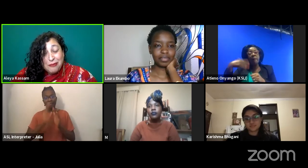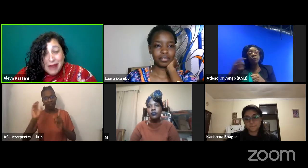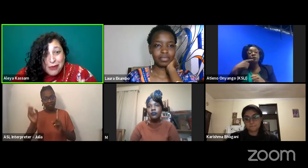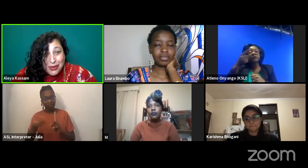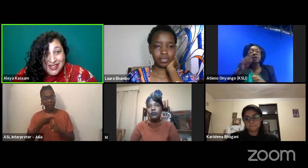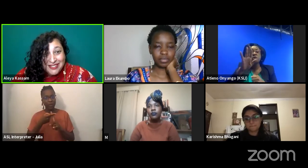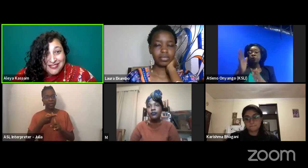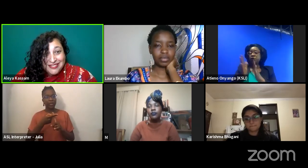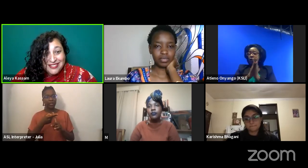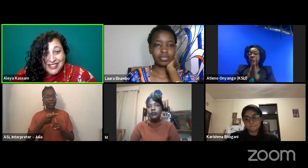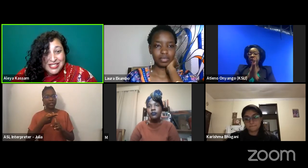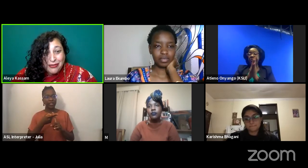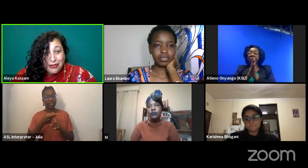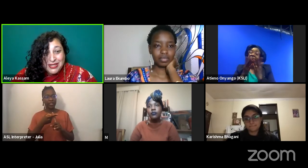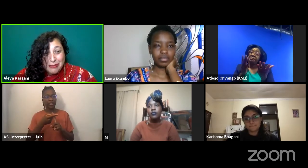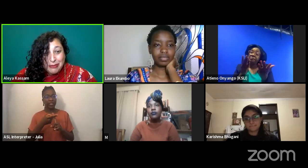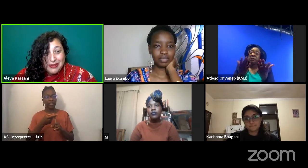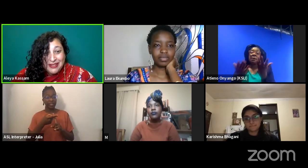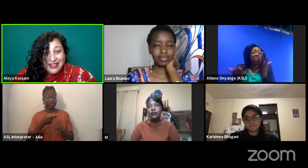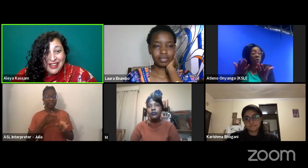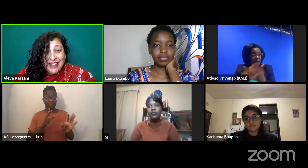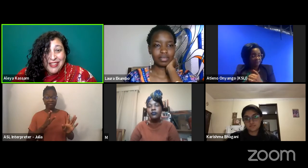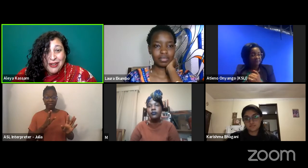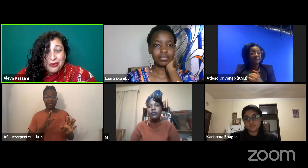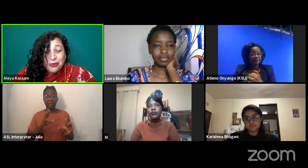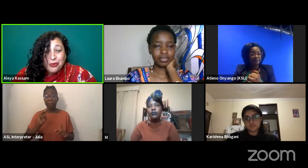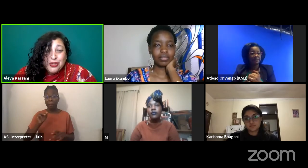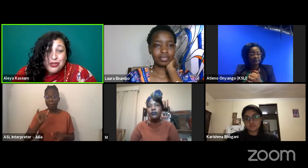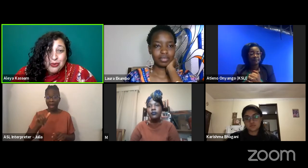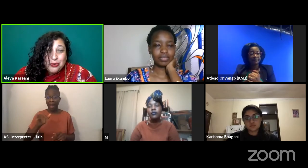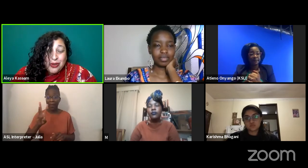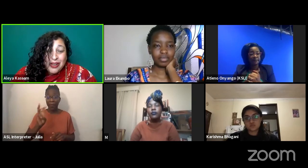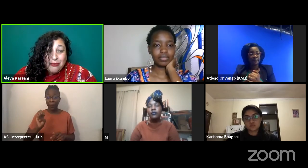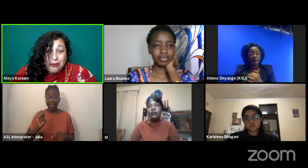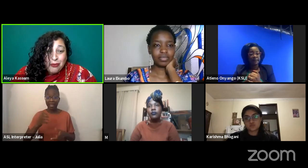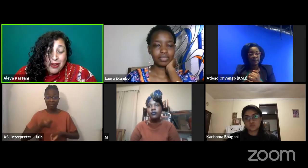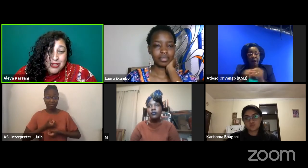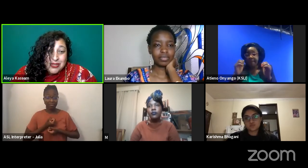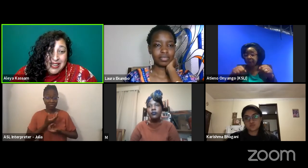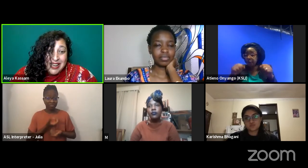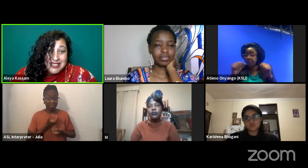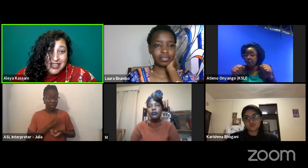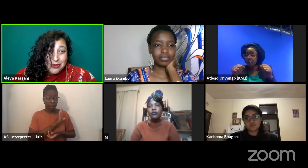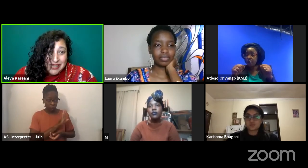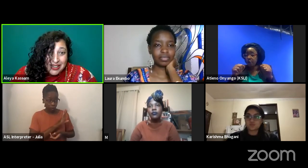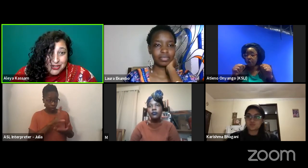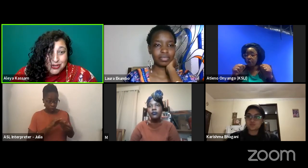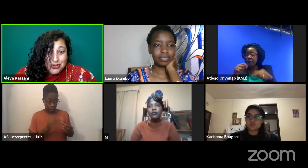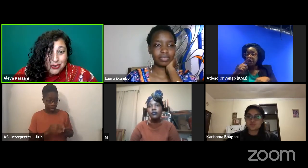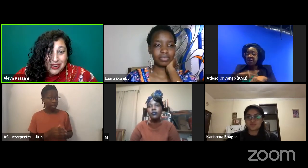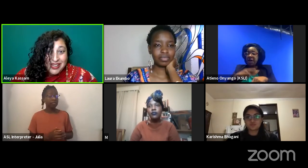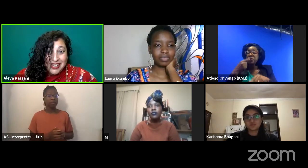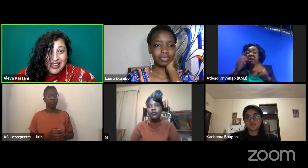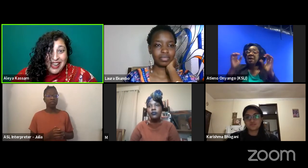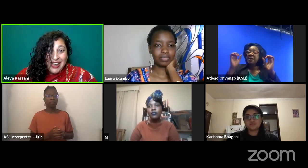maybe that's the first step. And then would you, if, once you say yes, can you tell us your story